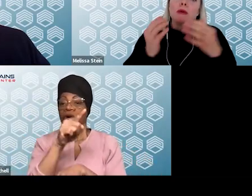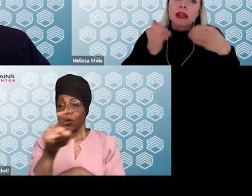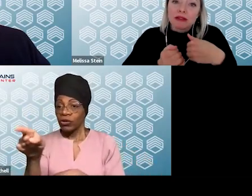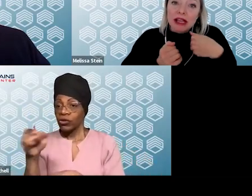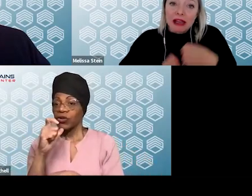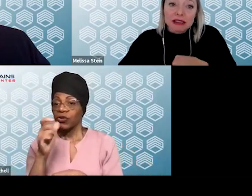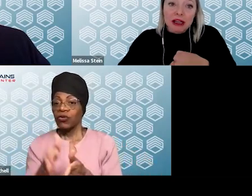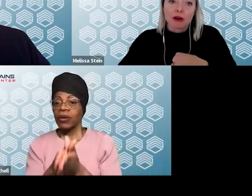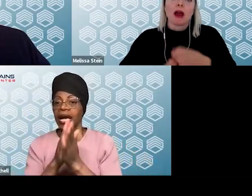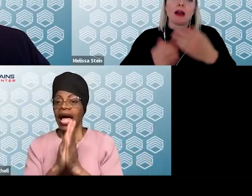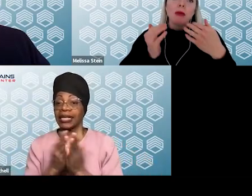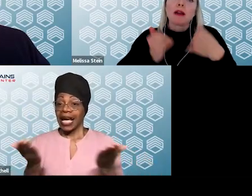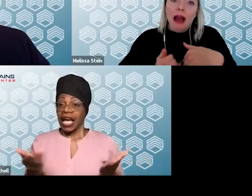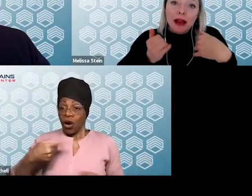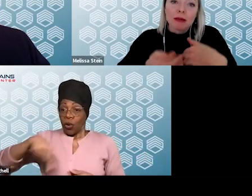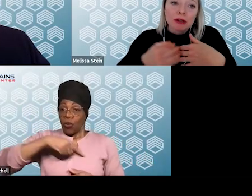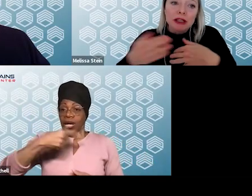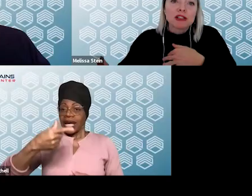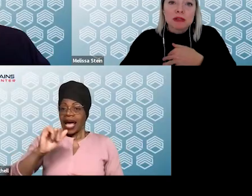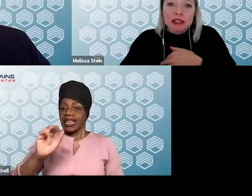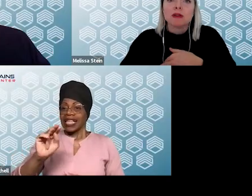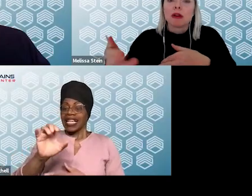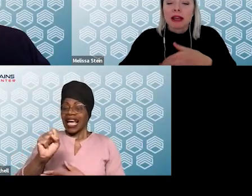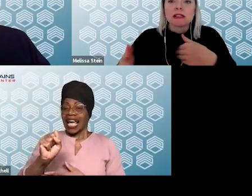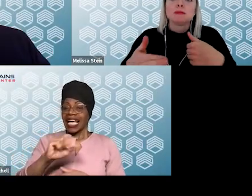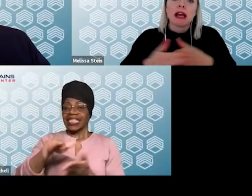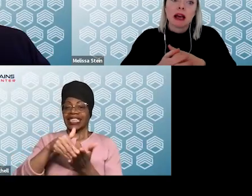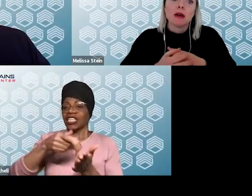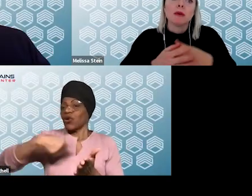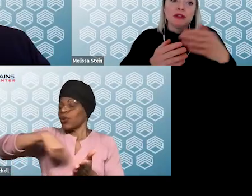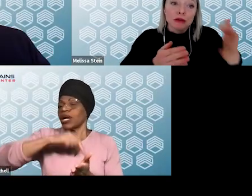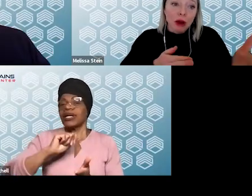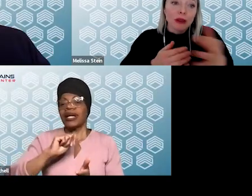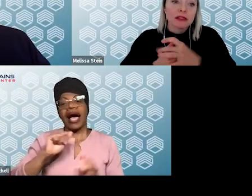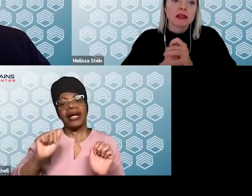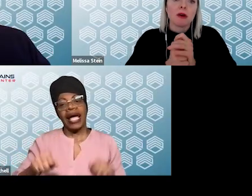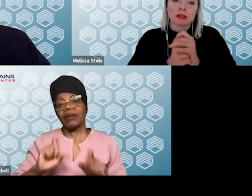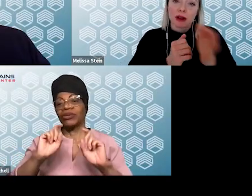we at the GAINS center are not able to issue CEU credits, but we do know that some folks